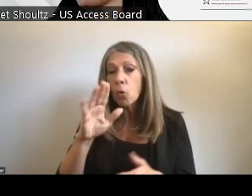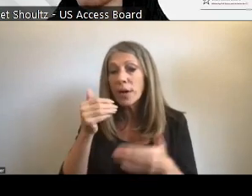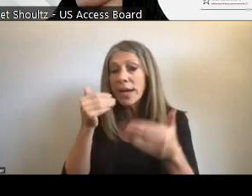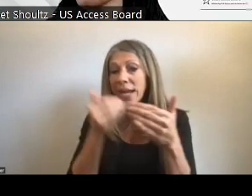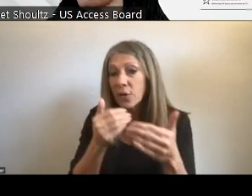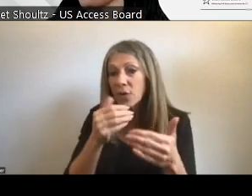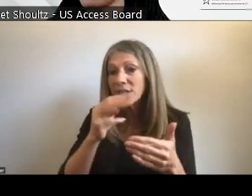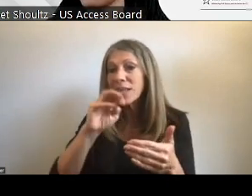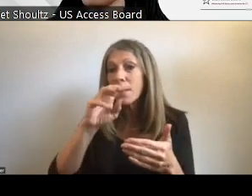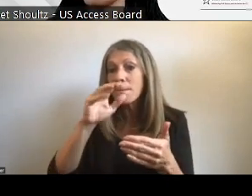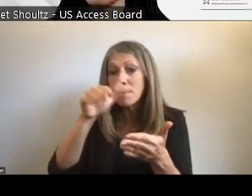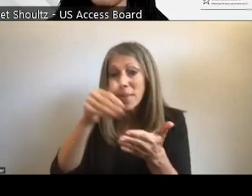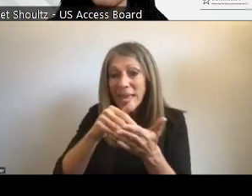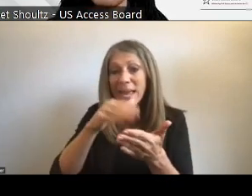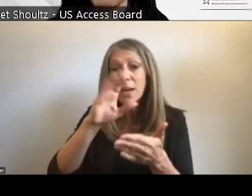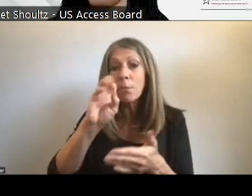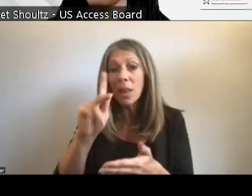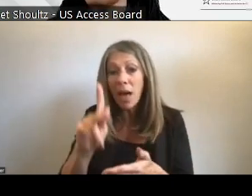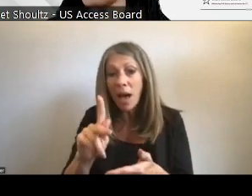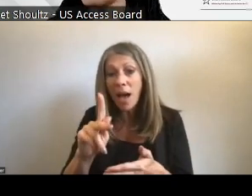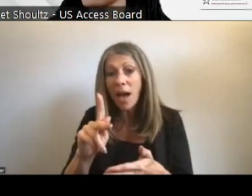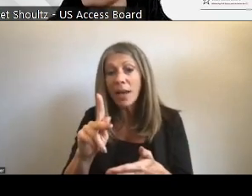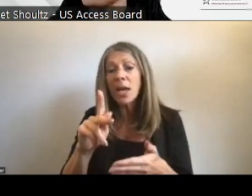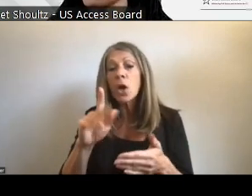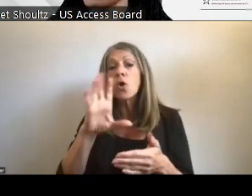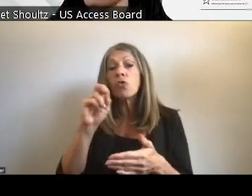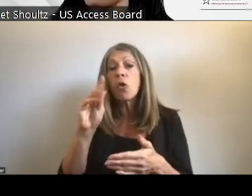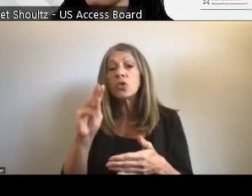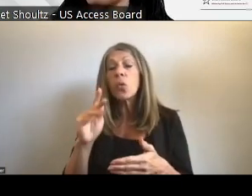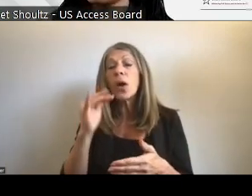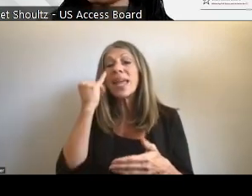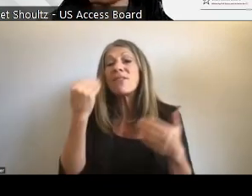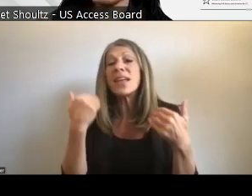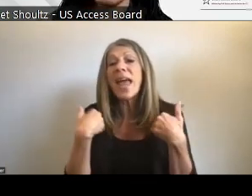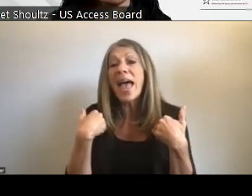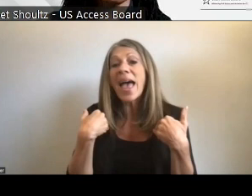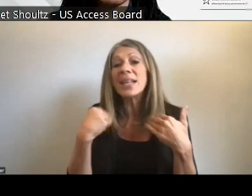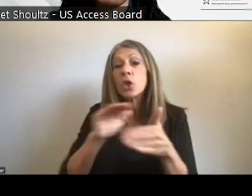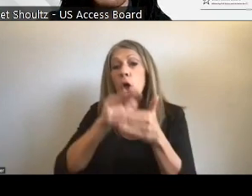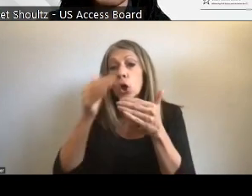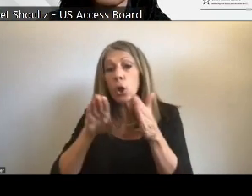mid-block crosswalk and there is a curb ramp or blended transition serving that crosswalk.